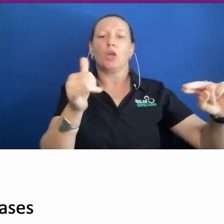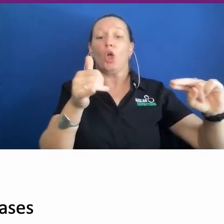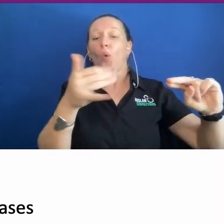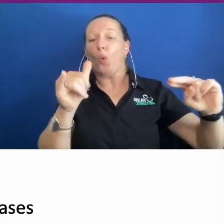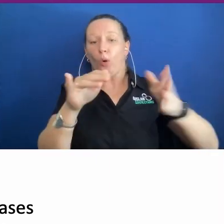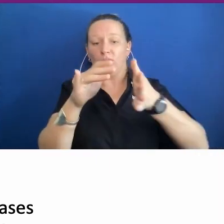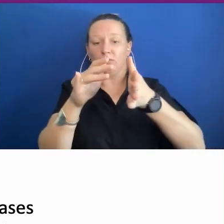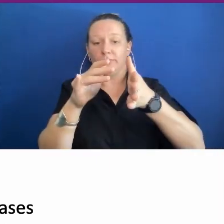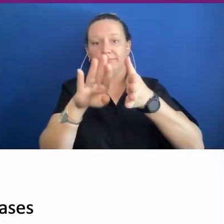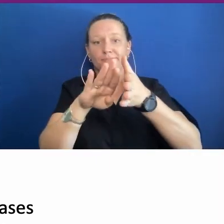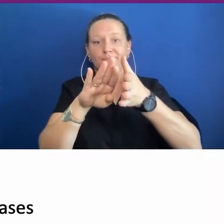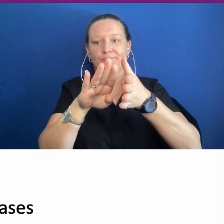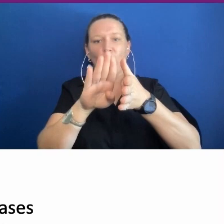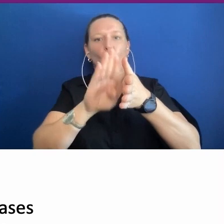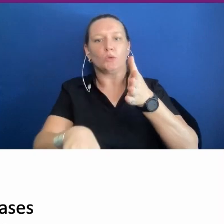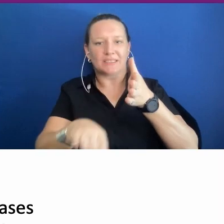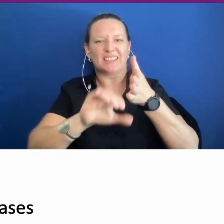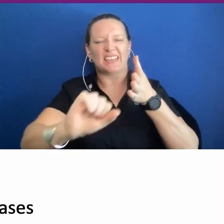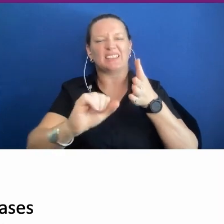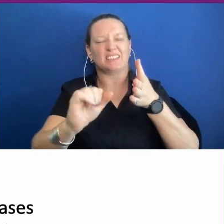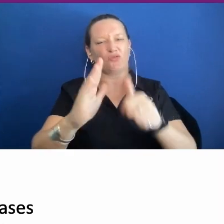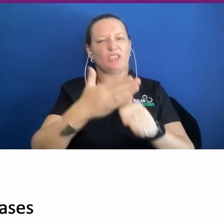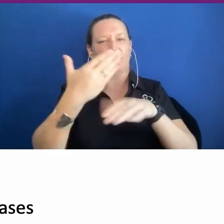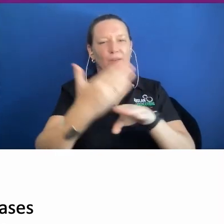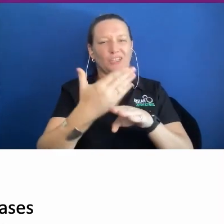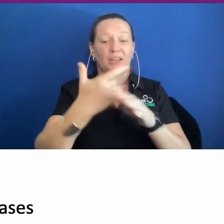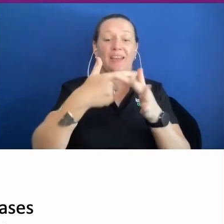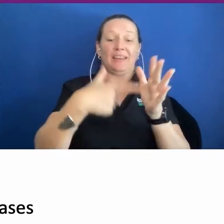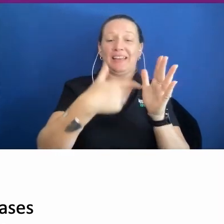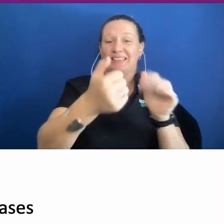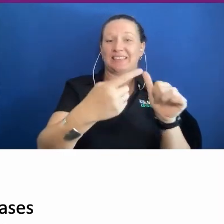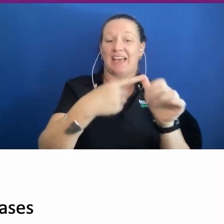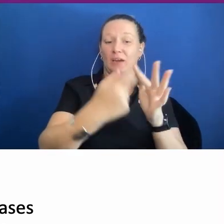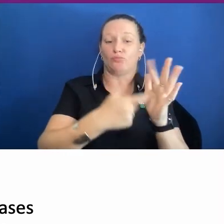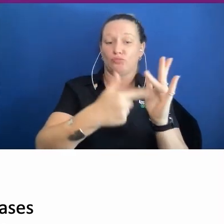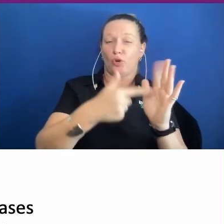And because the KAT6A protein is involved in the expression of many other genes a variation